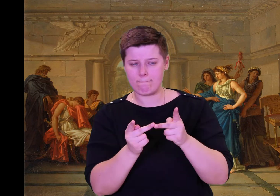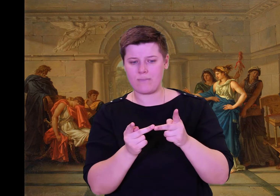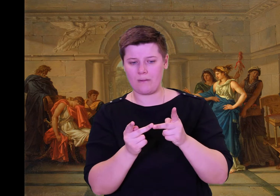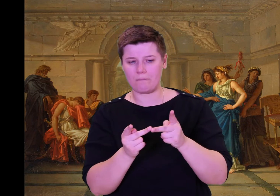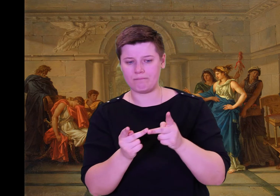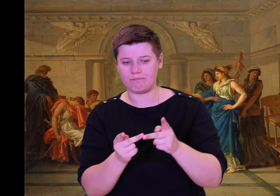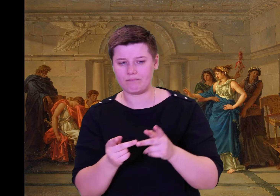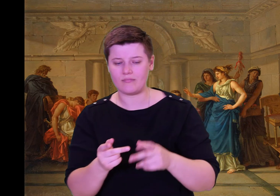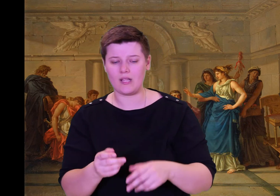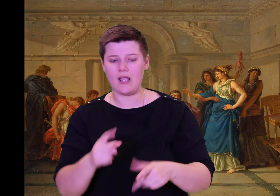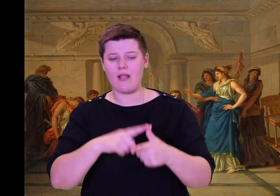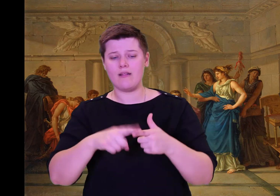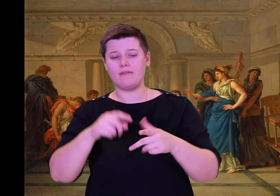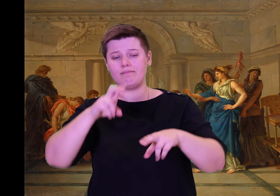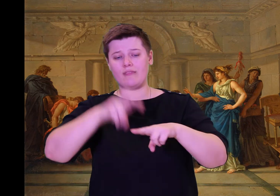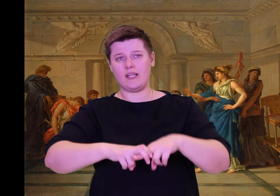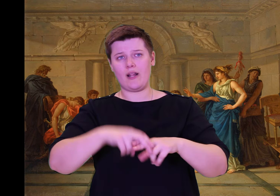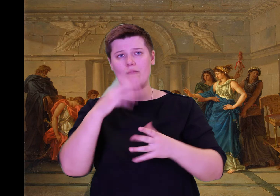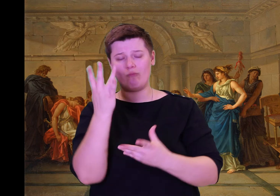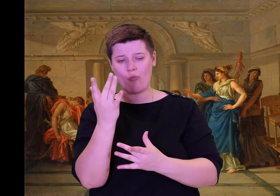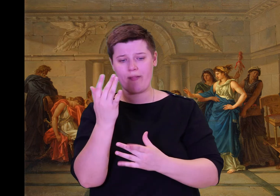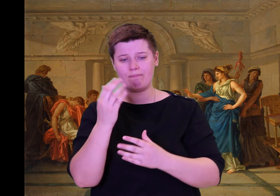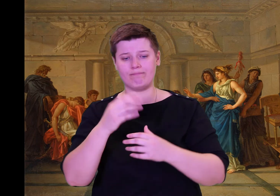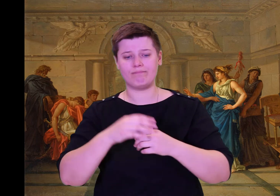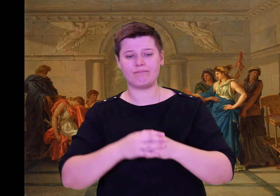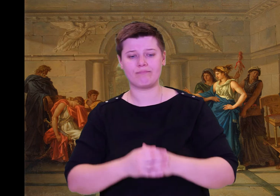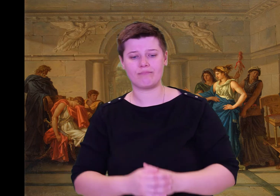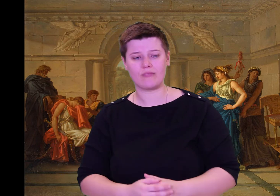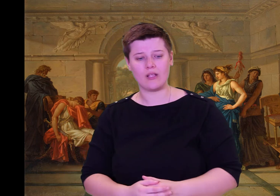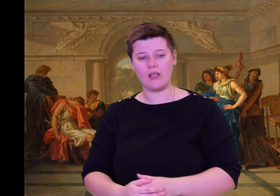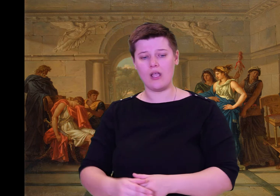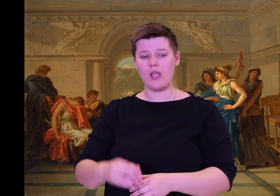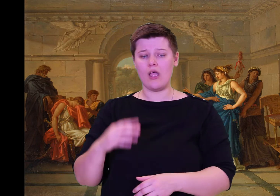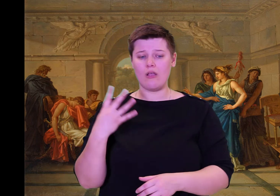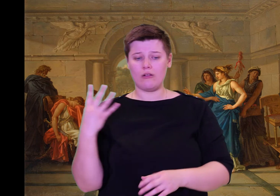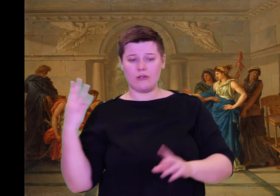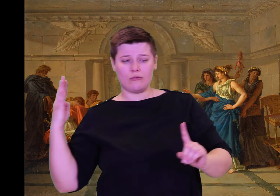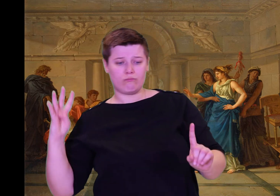would have been gone, and all our hope; but then a goddess,